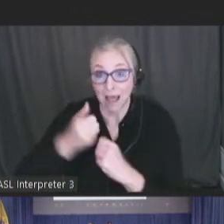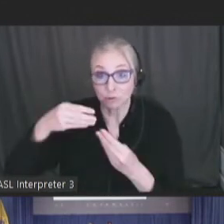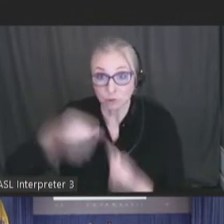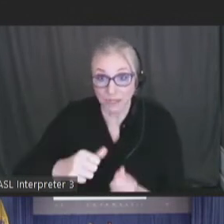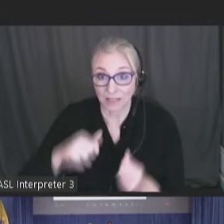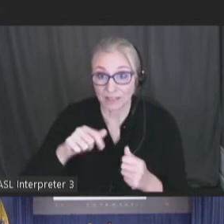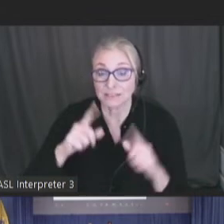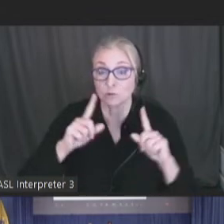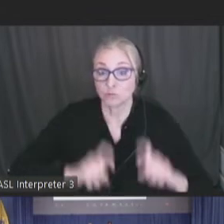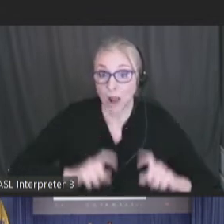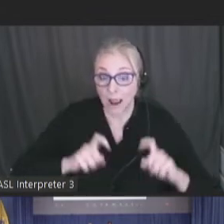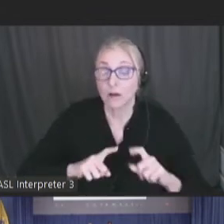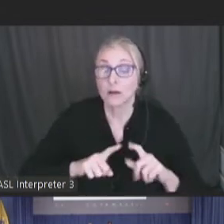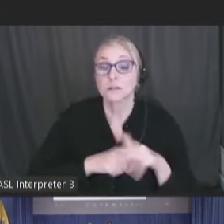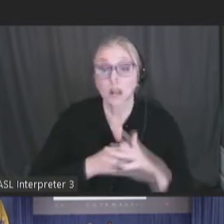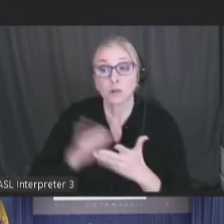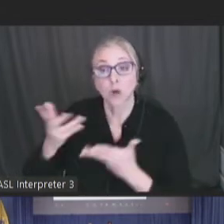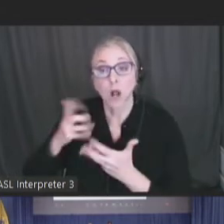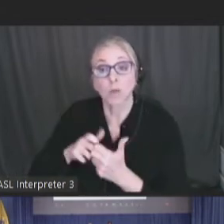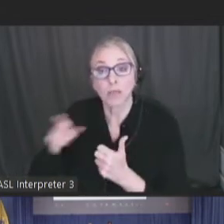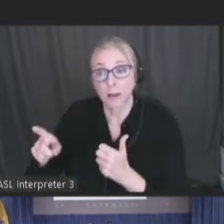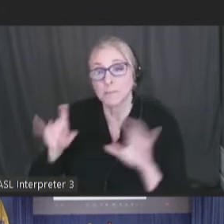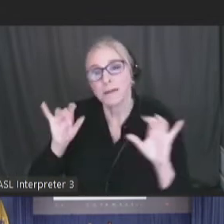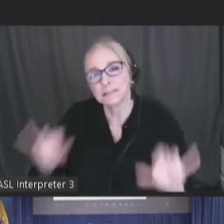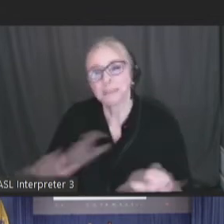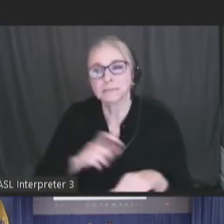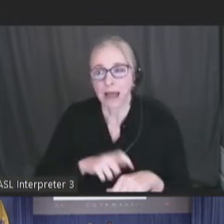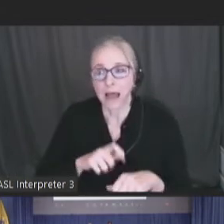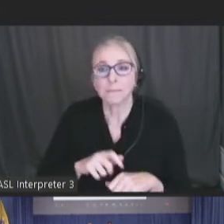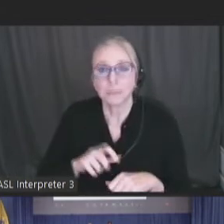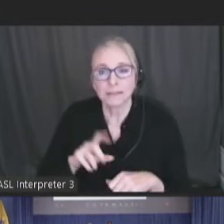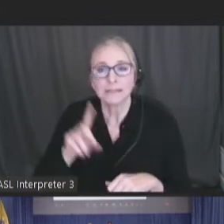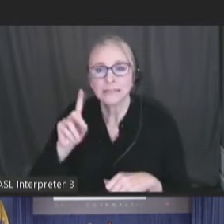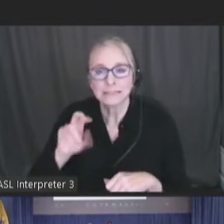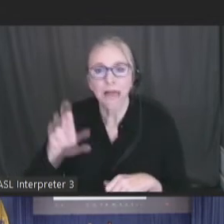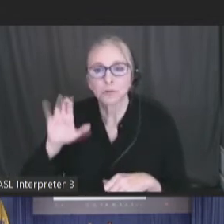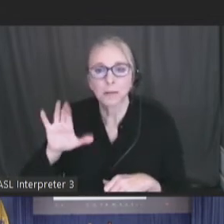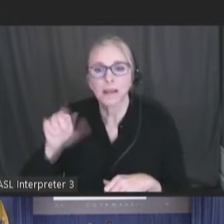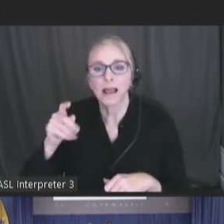started talking to them about the same time Dr. Balachandran must have talked to them for